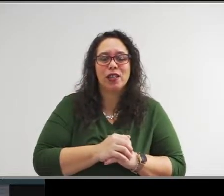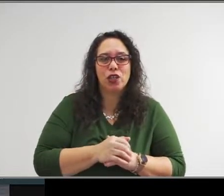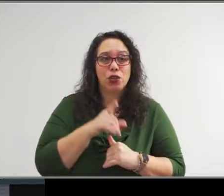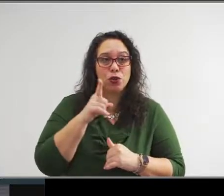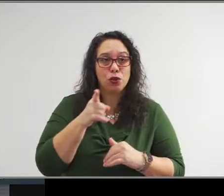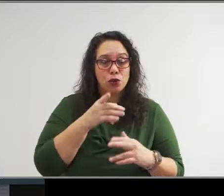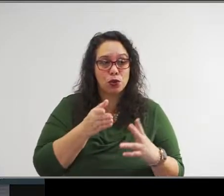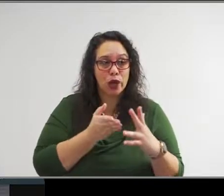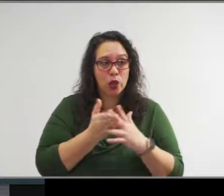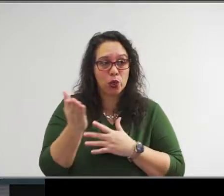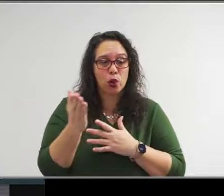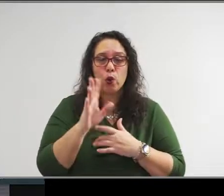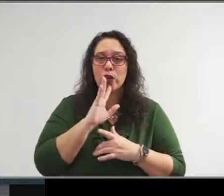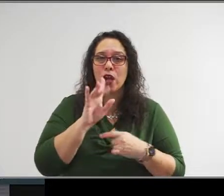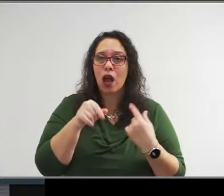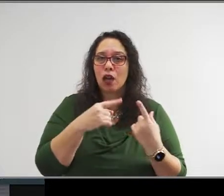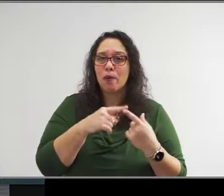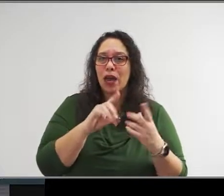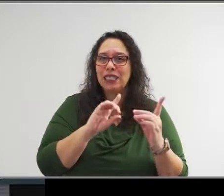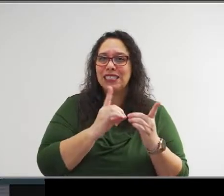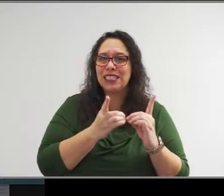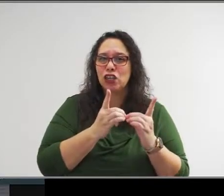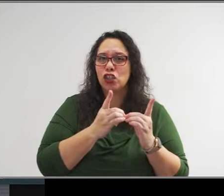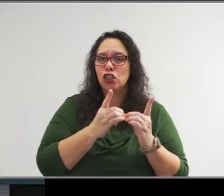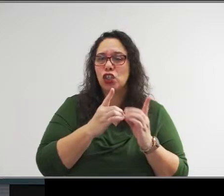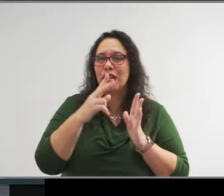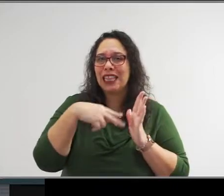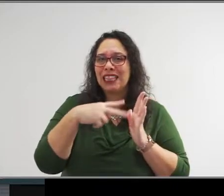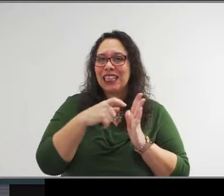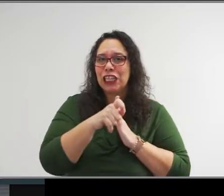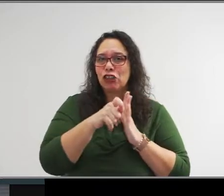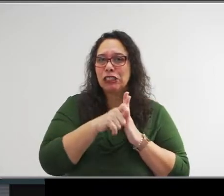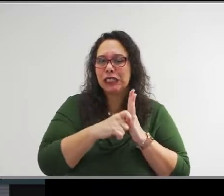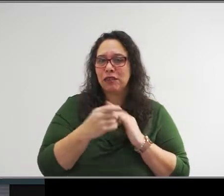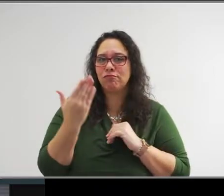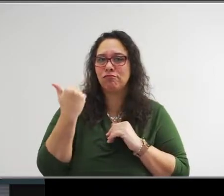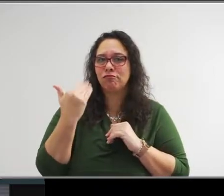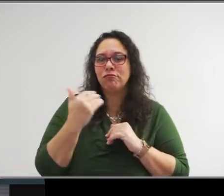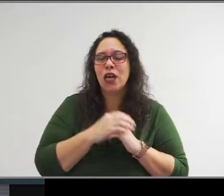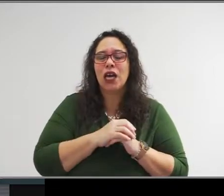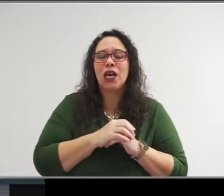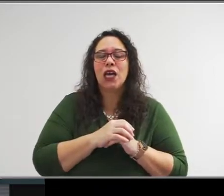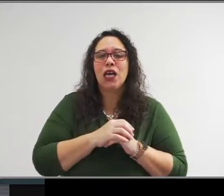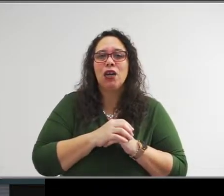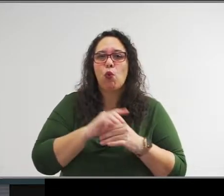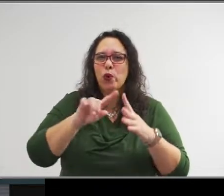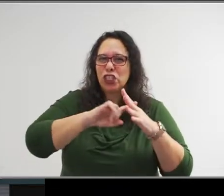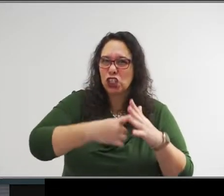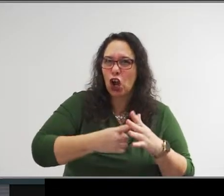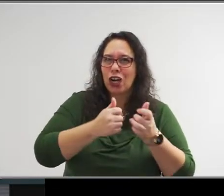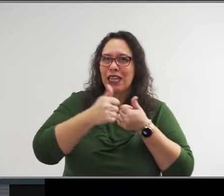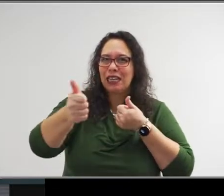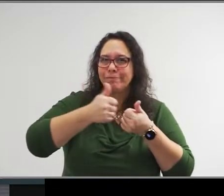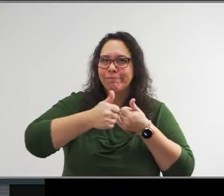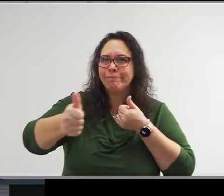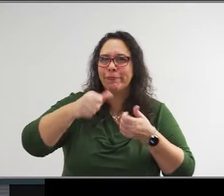We talked about digital literacy early on when we had to go to distance learning and I know that the that's work that teacher librarians have always done,